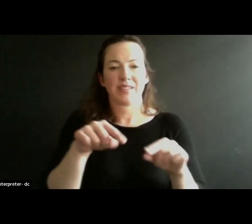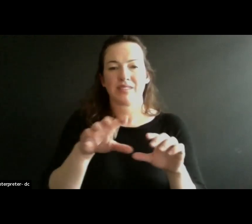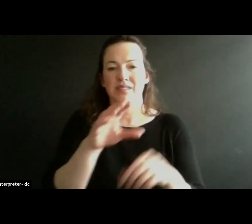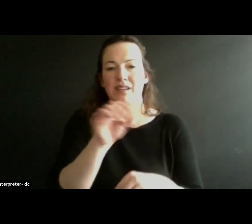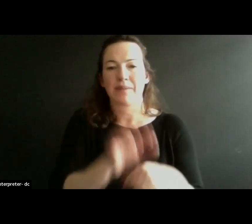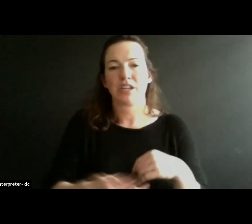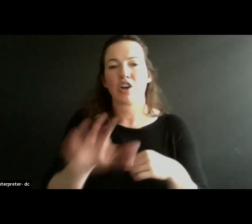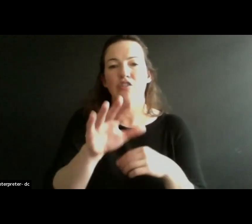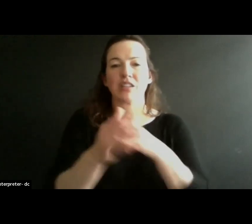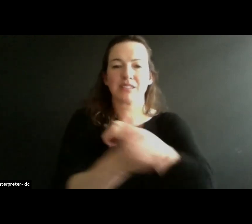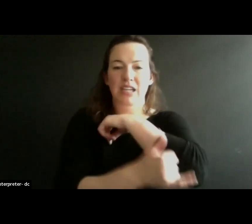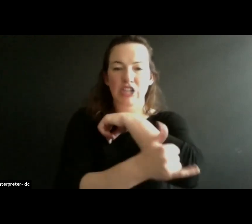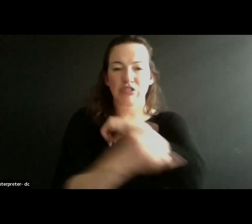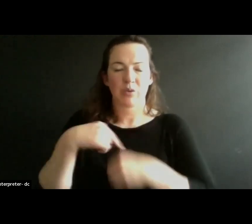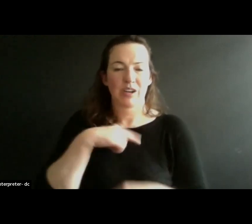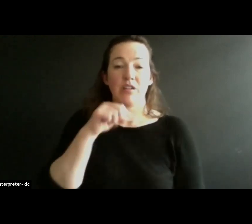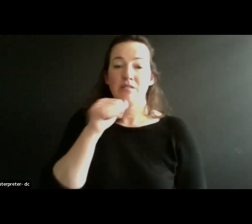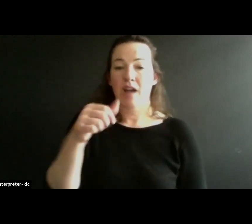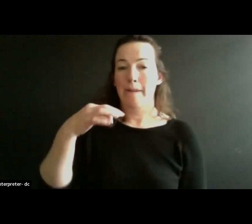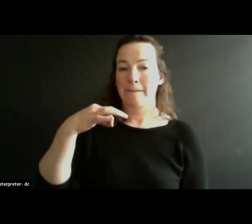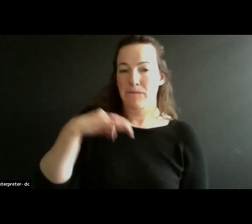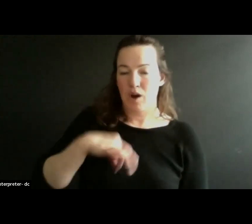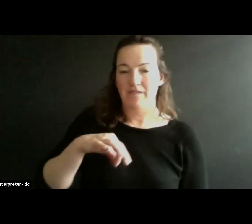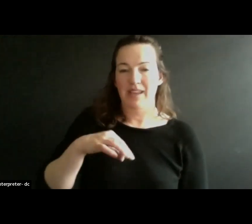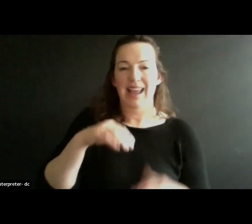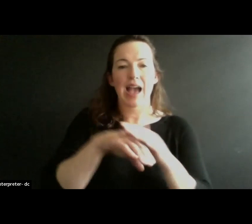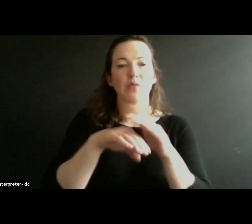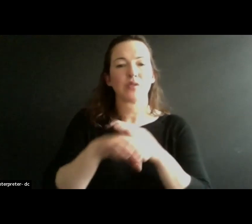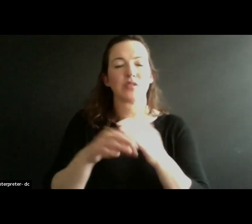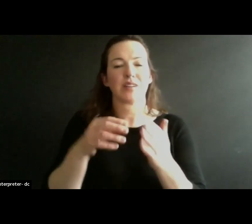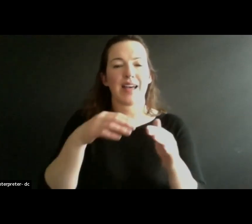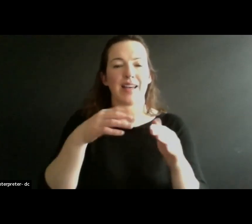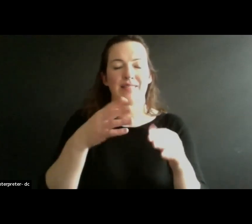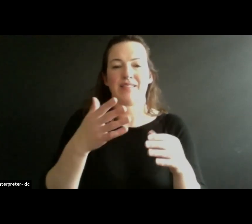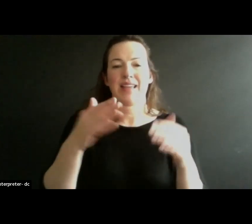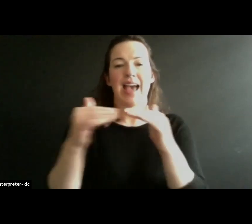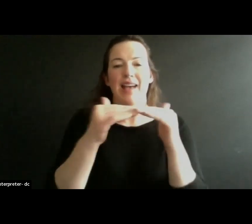it. We are a nonprofit that creates equitable access to opportunity by providing devices.